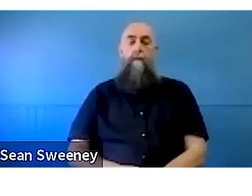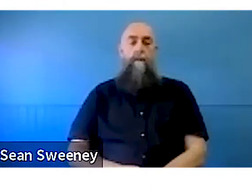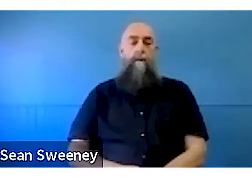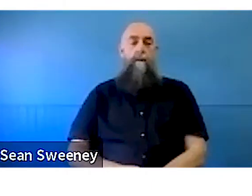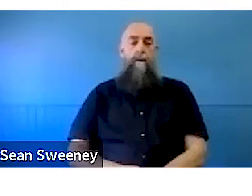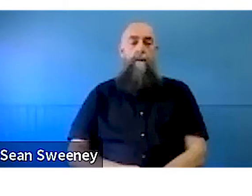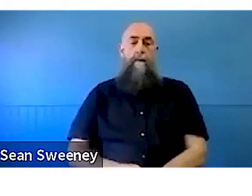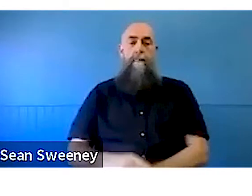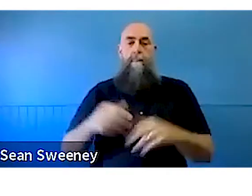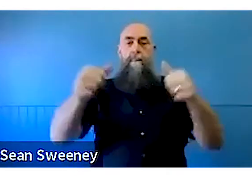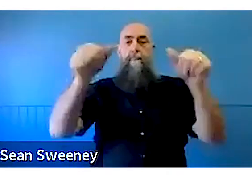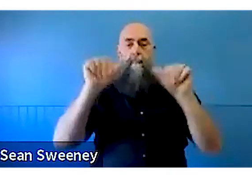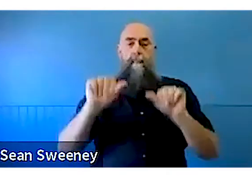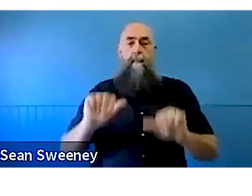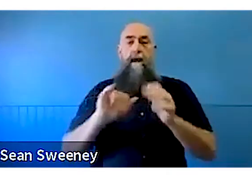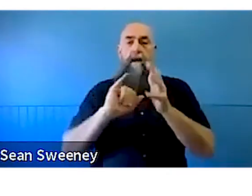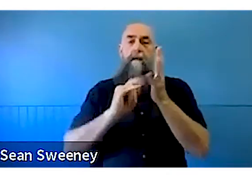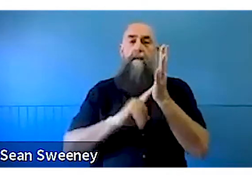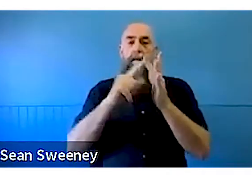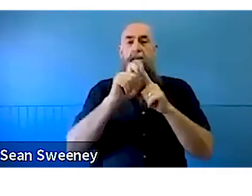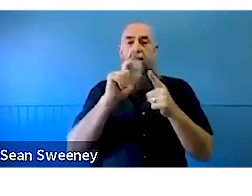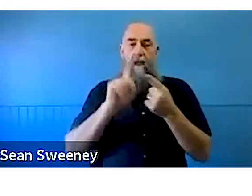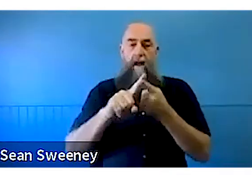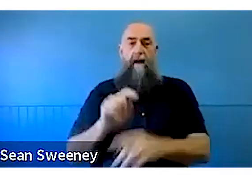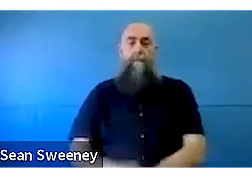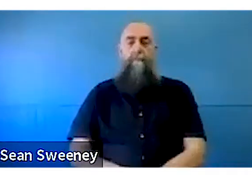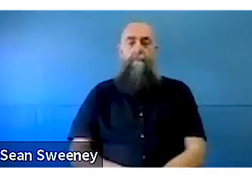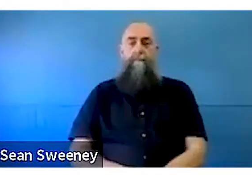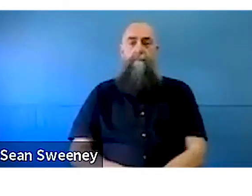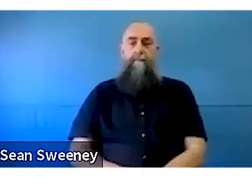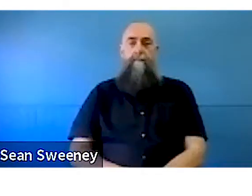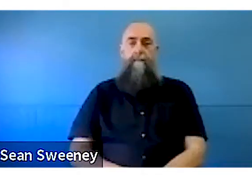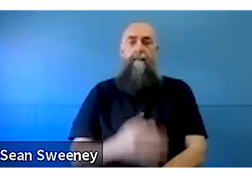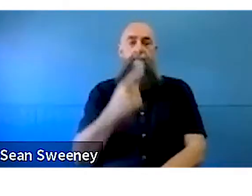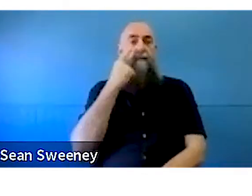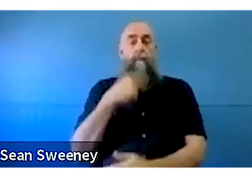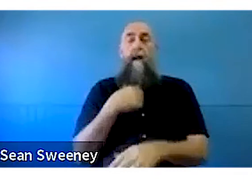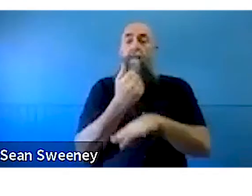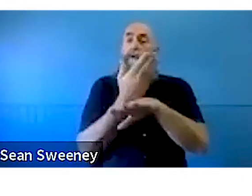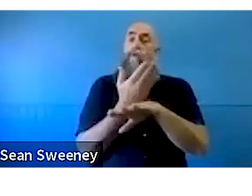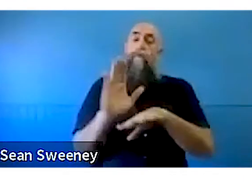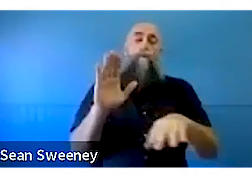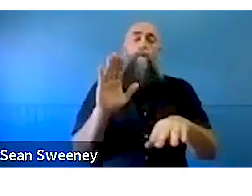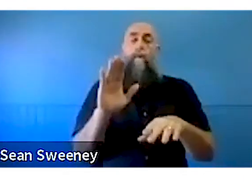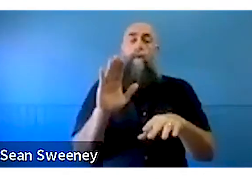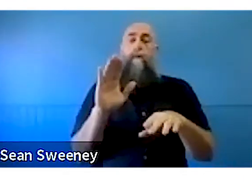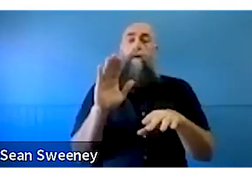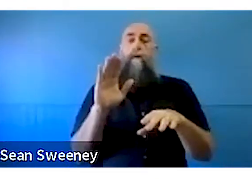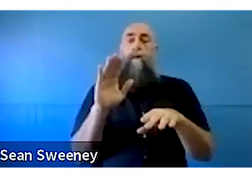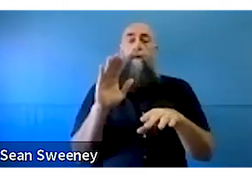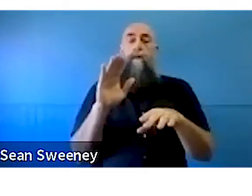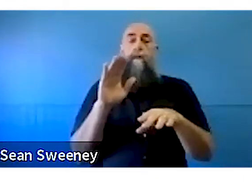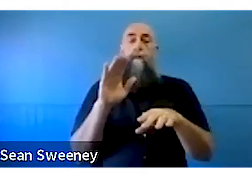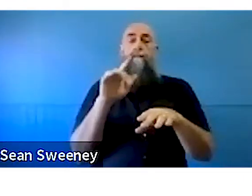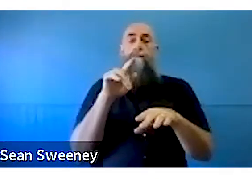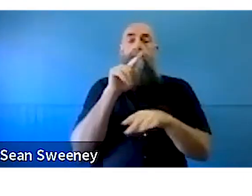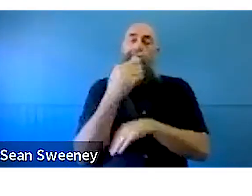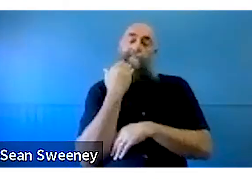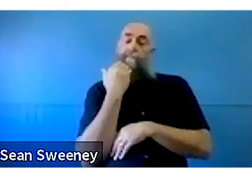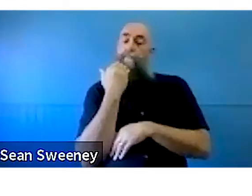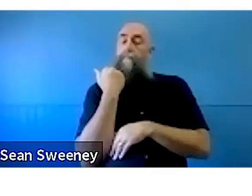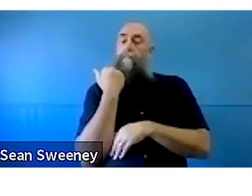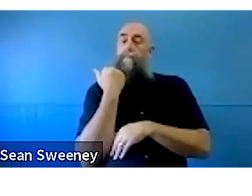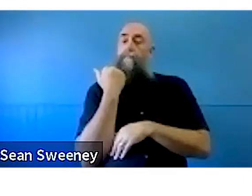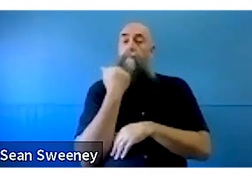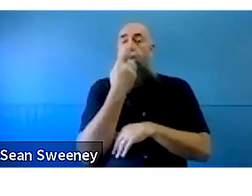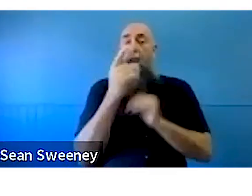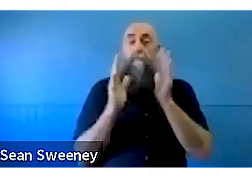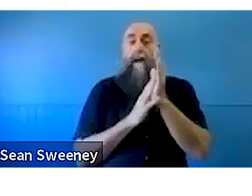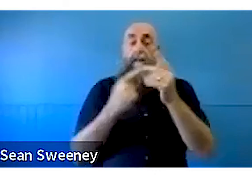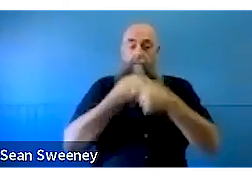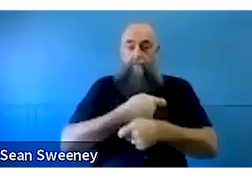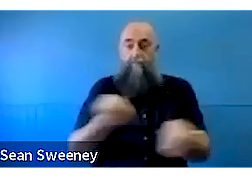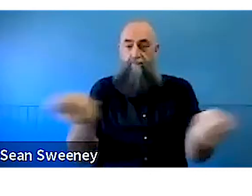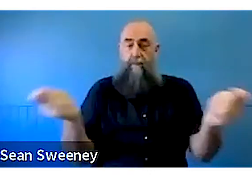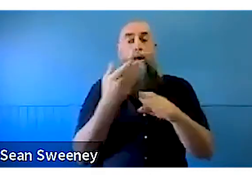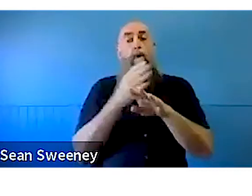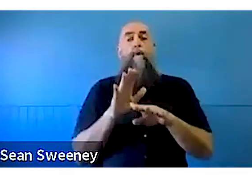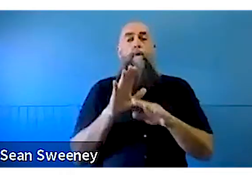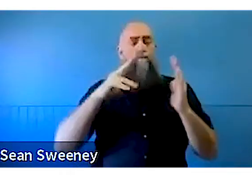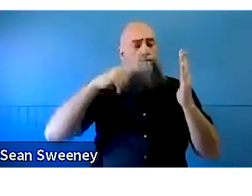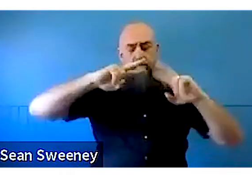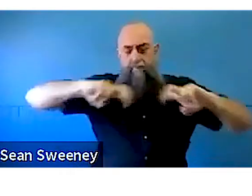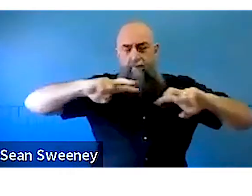There is a study that came out last month, easily found online, that